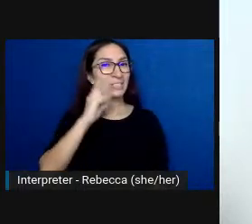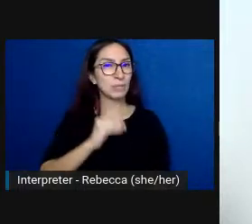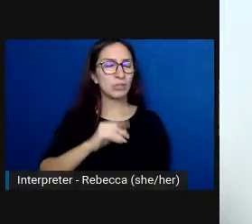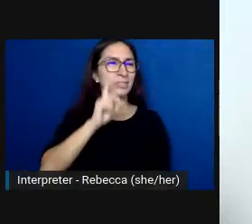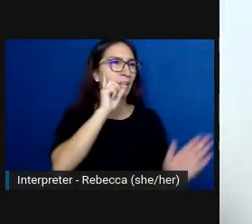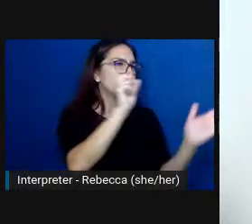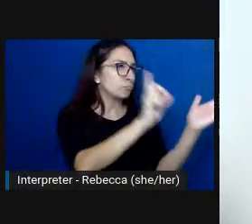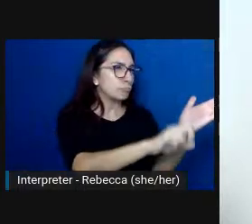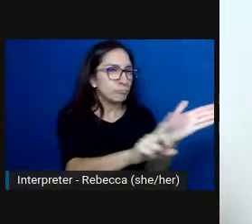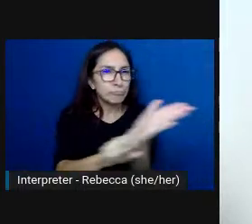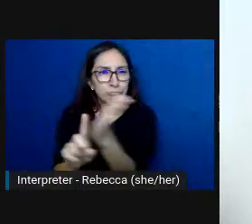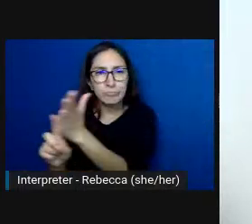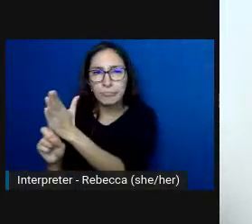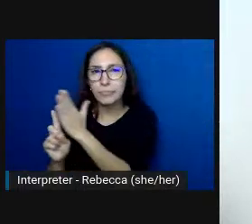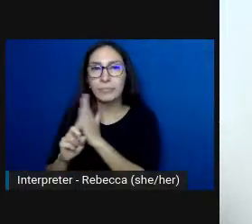(4) Keep it short, suite, and SIMPLE .